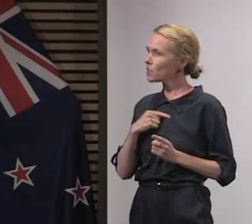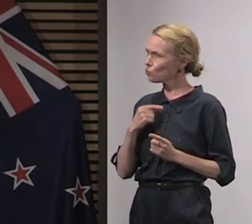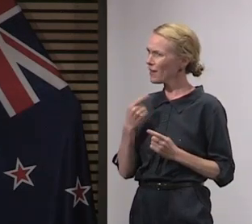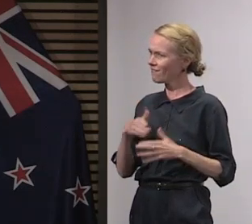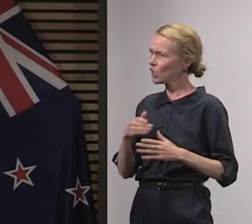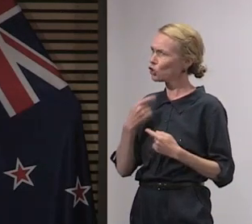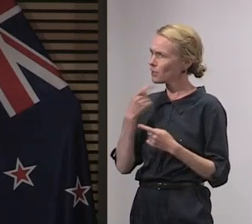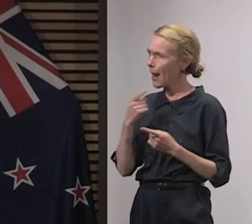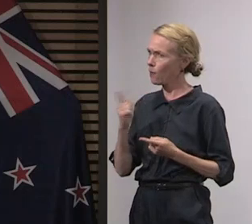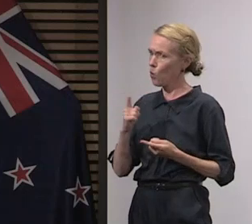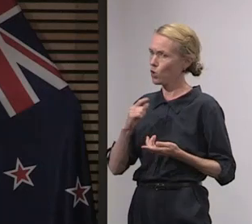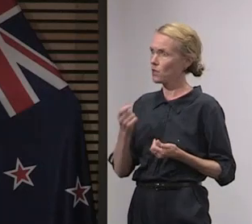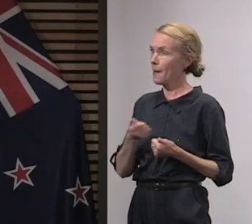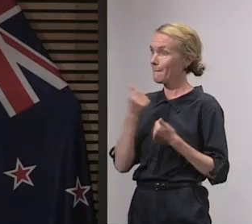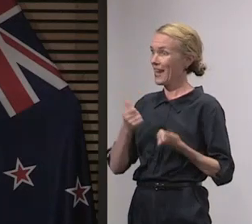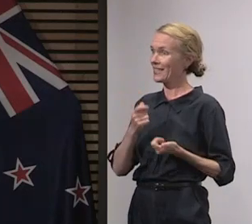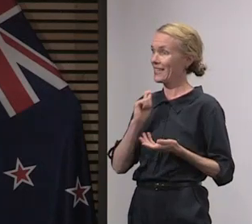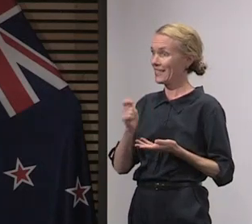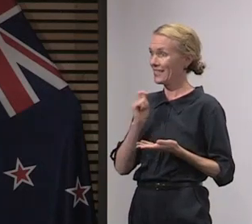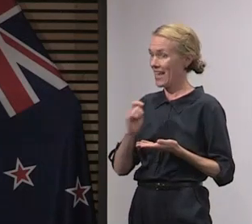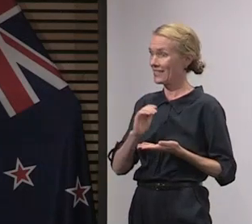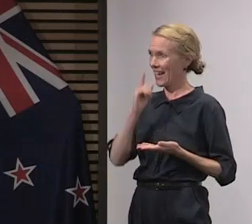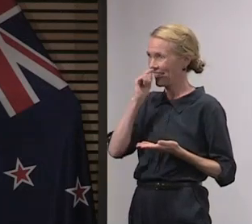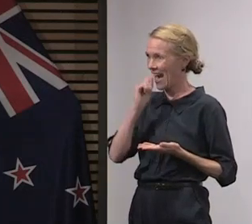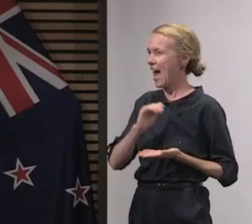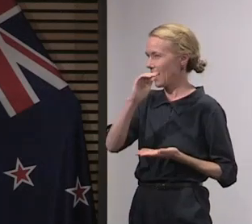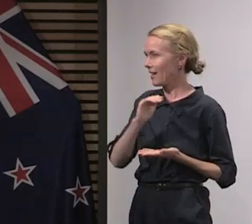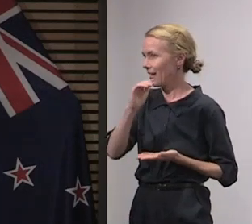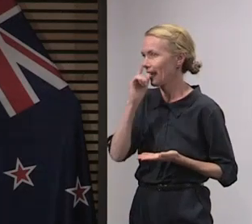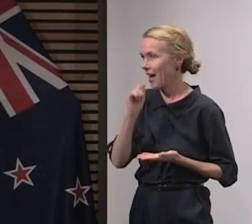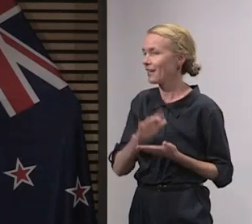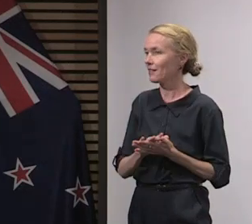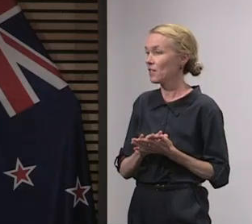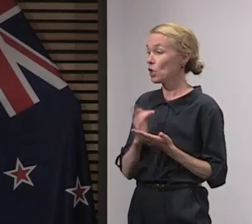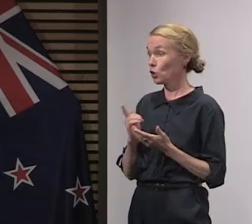for one single day and our capacity, of course, continues